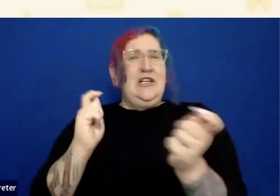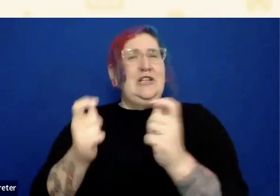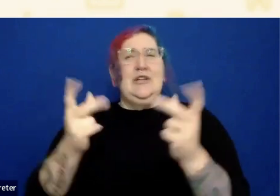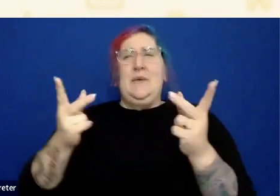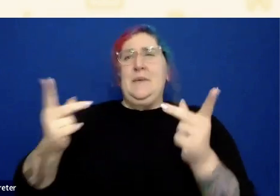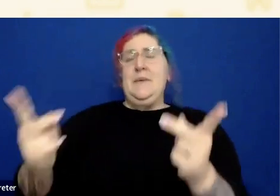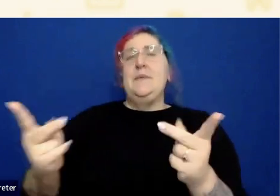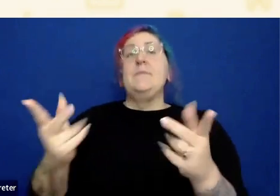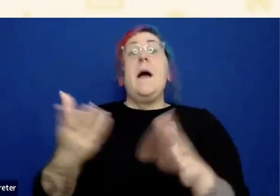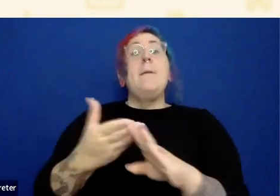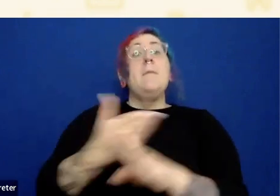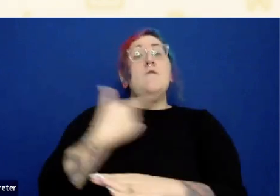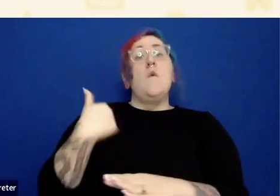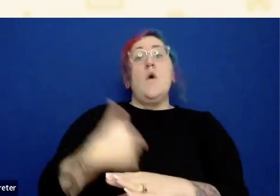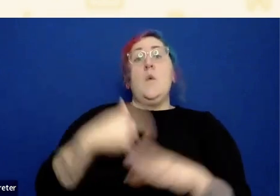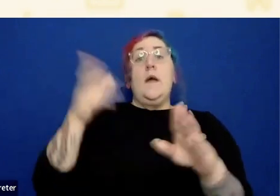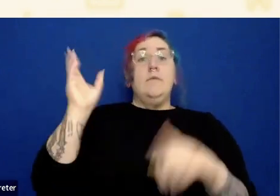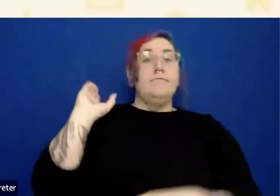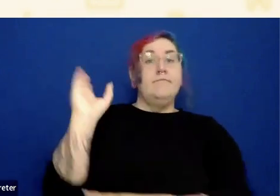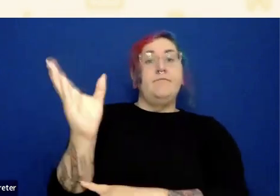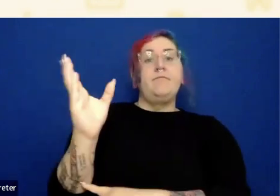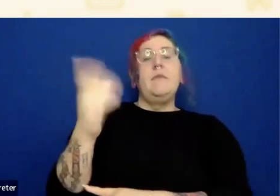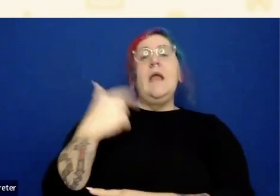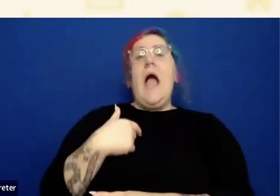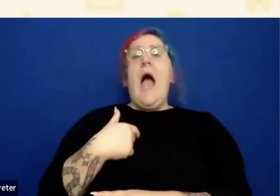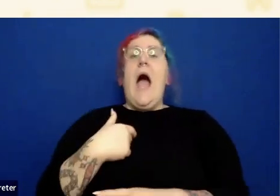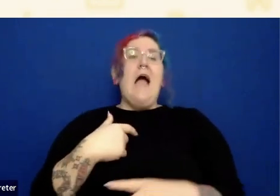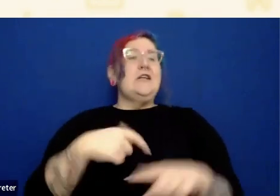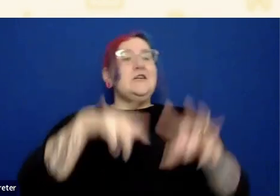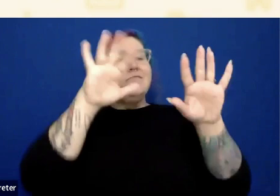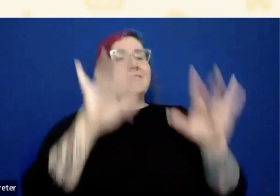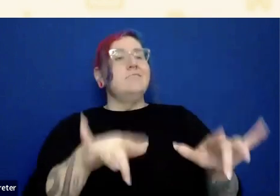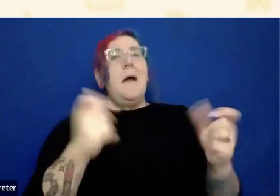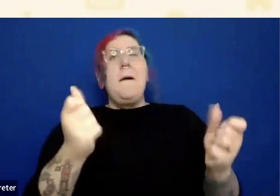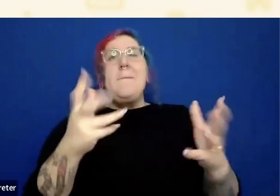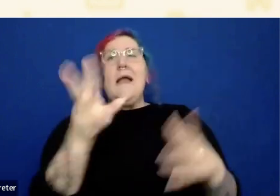at Jennison for him to look at, crossing all sorts of different types